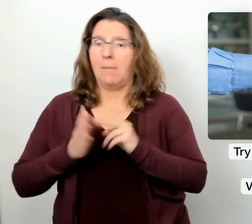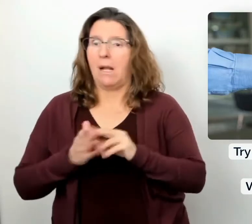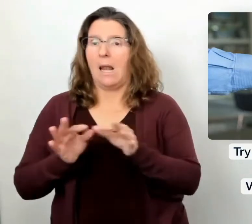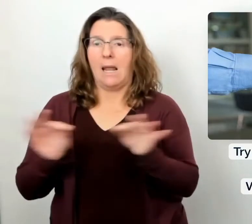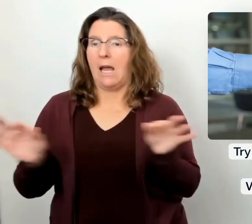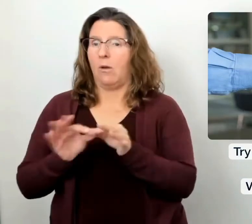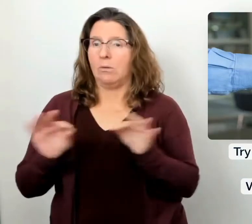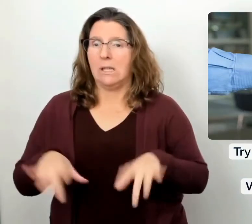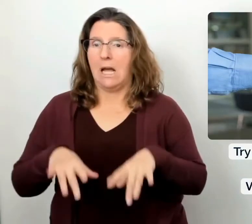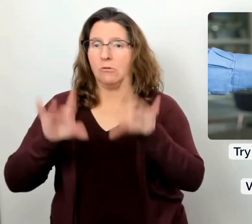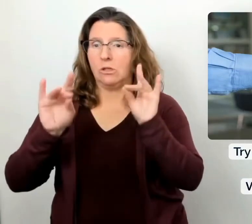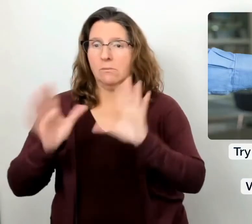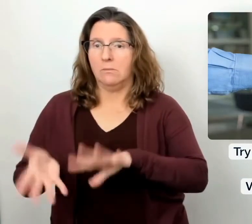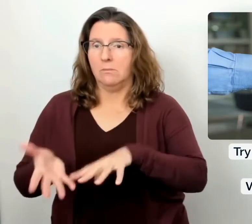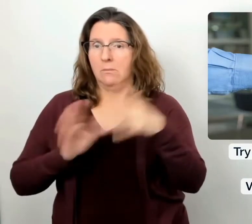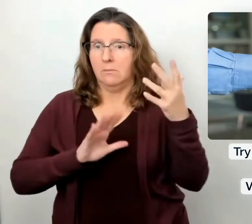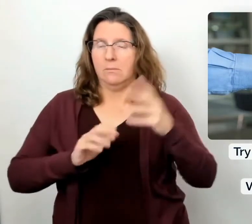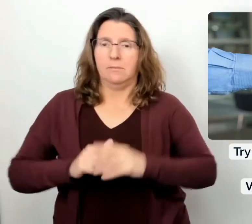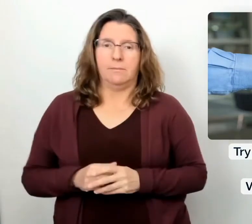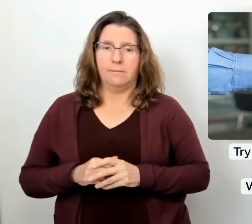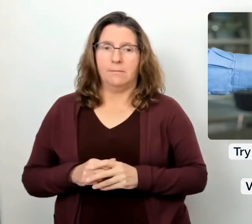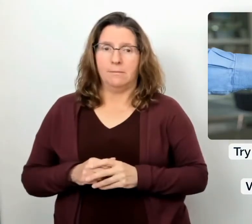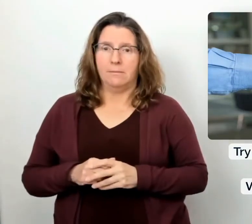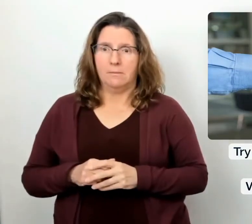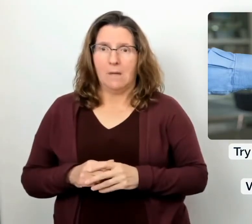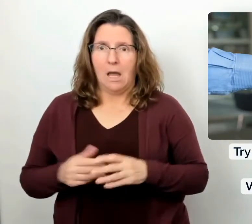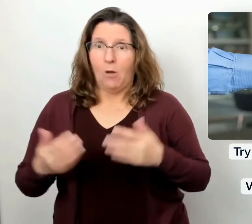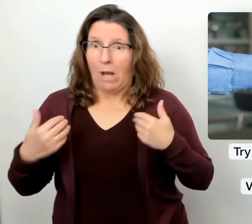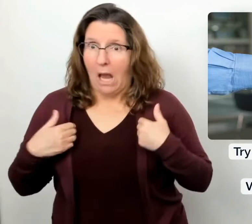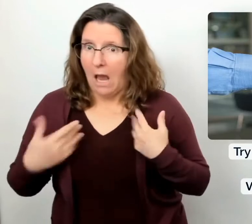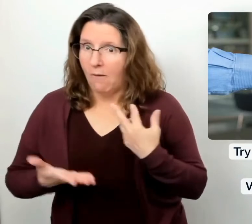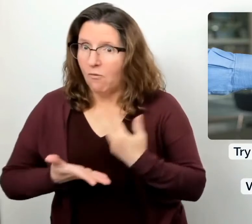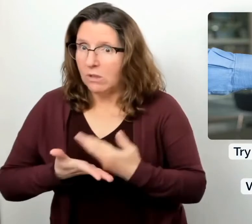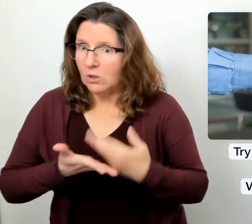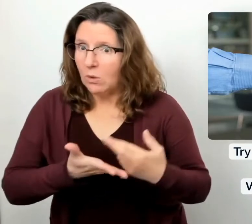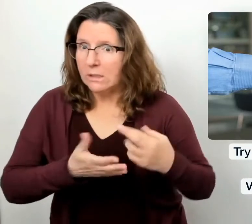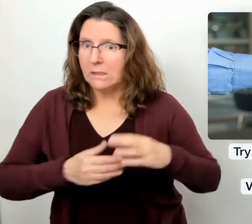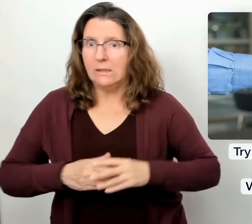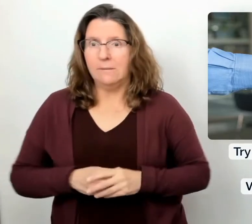So, again, the students' language acquisition was totally disrupted.